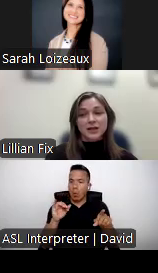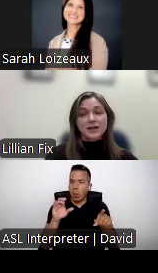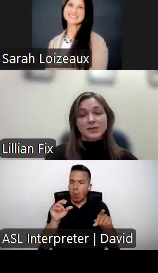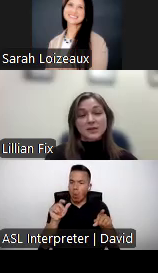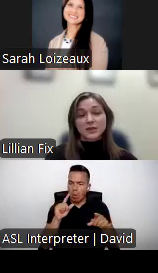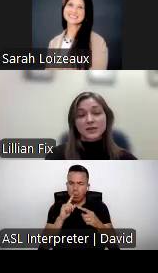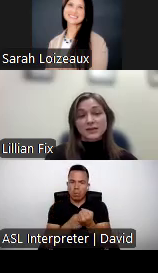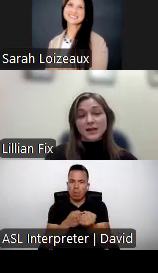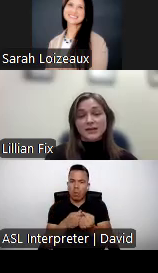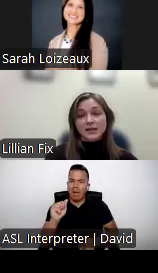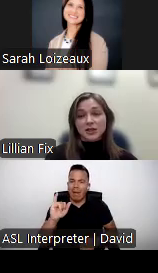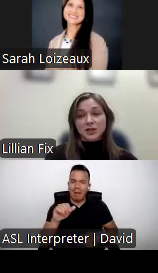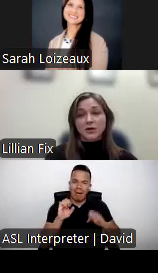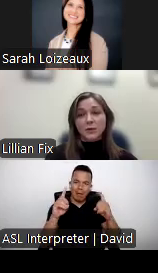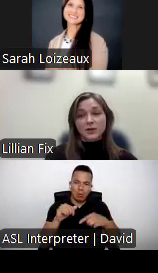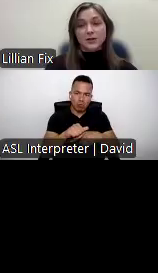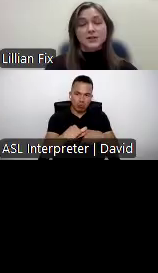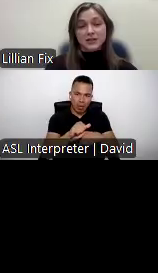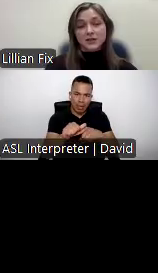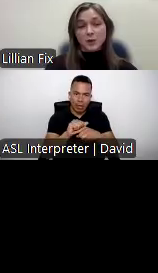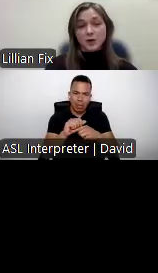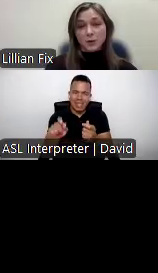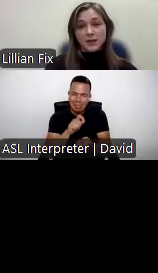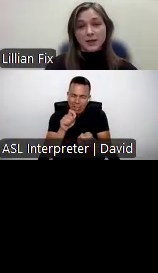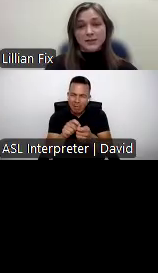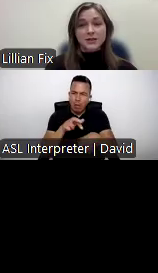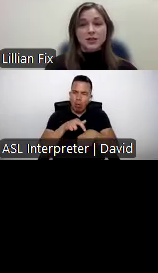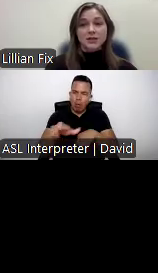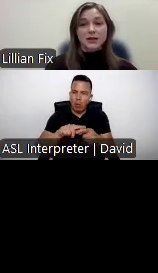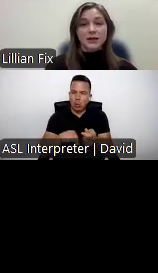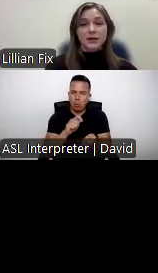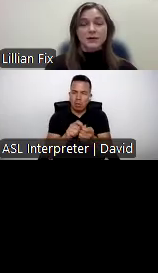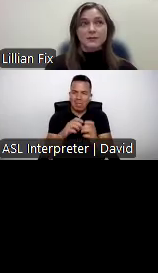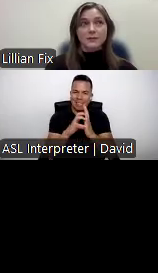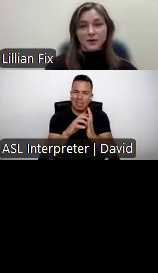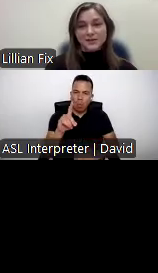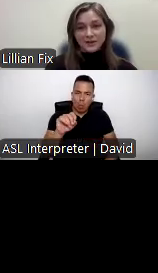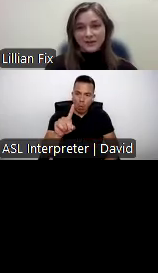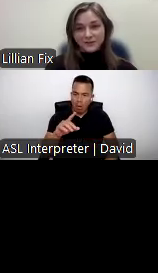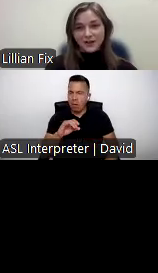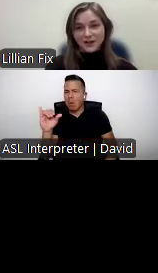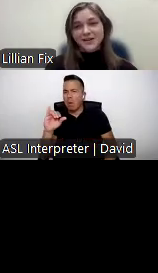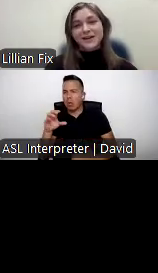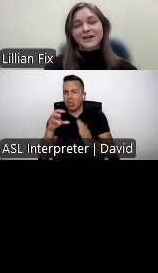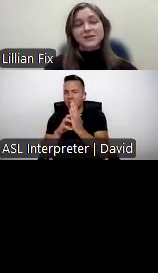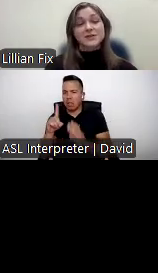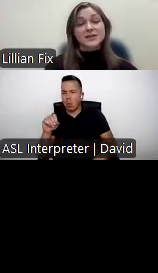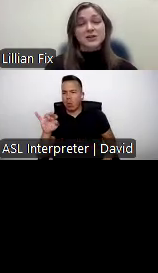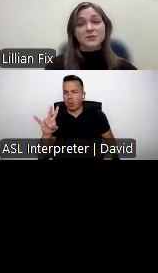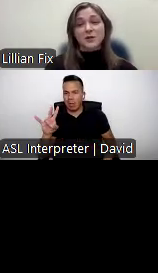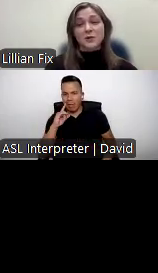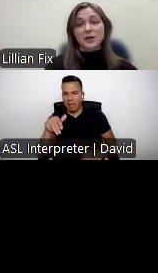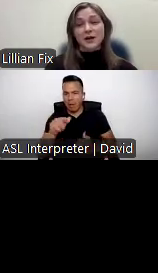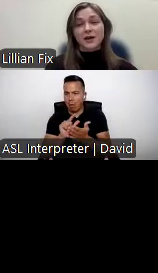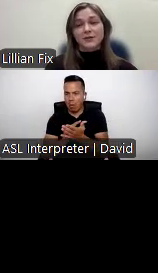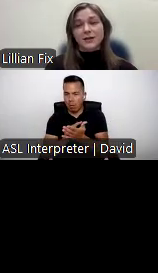training, specifically citing Sections 101 and Section 107 of the law. So section 101